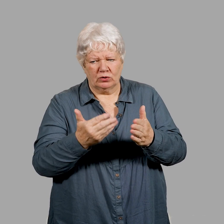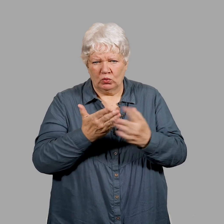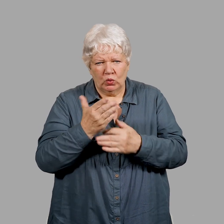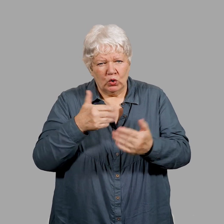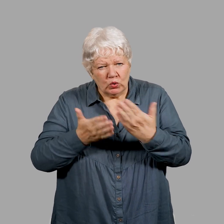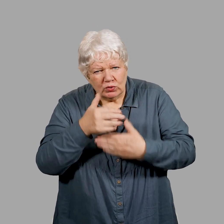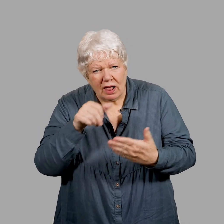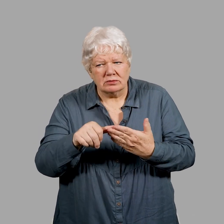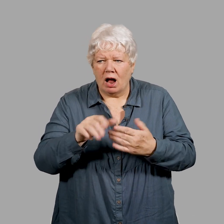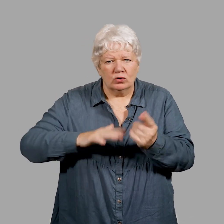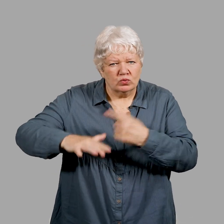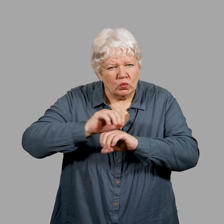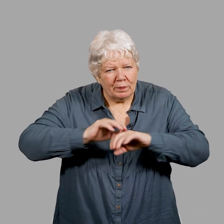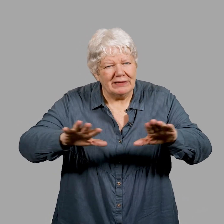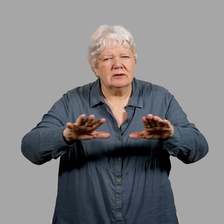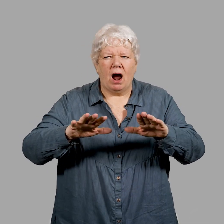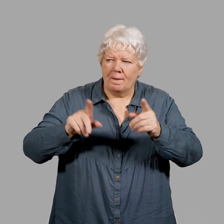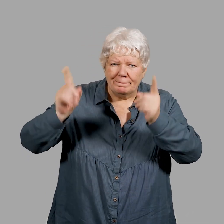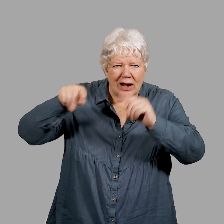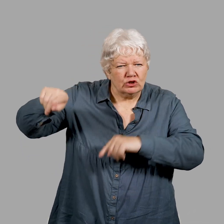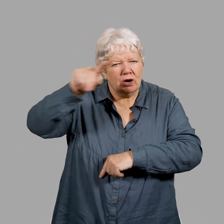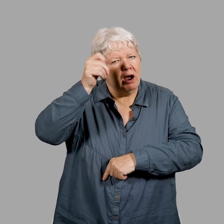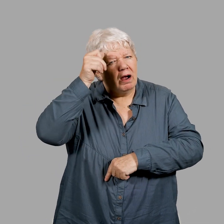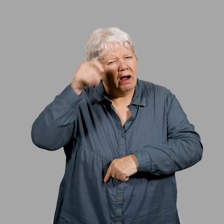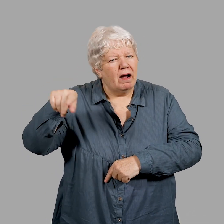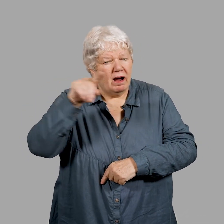via internal newsletters, social media and to senior management.